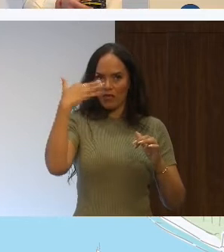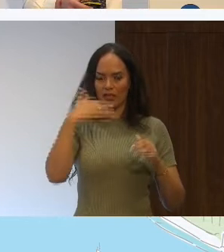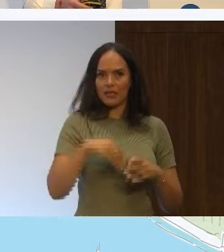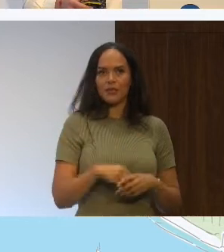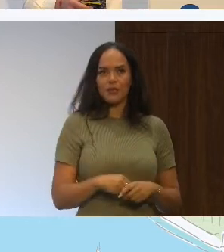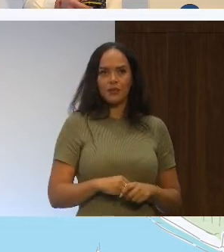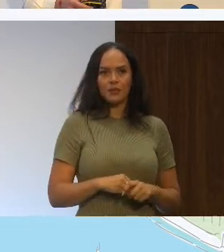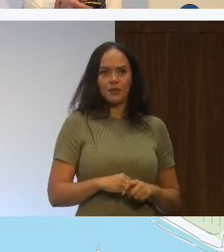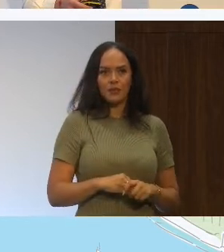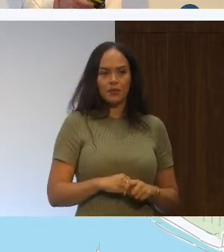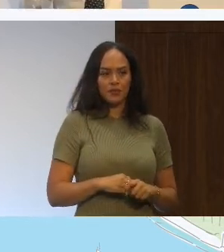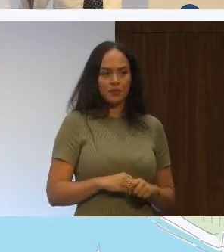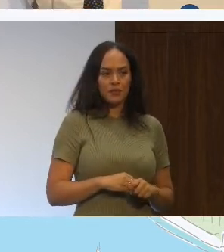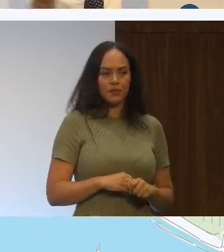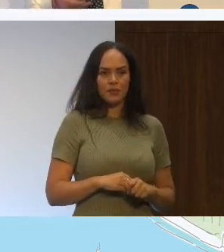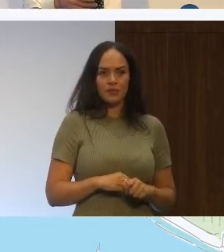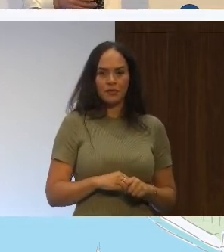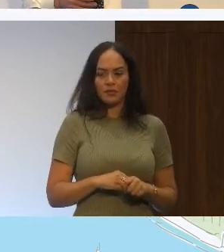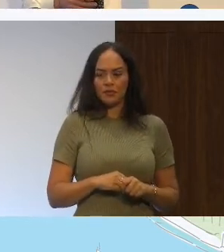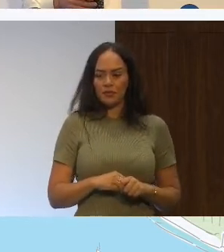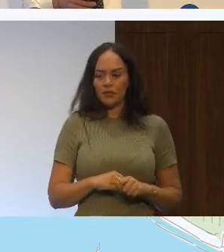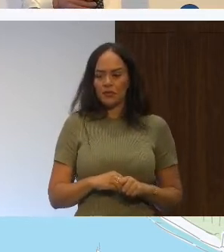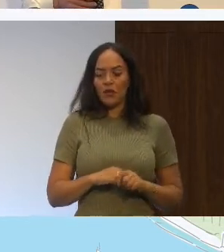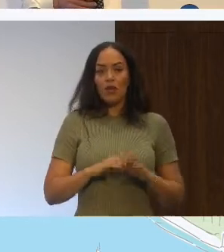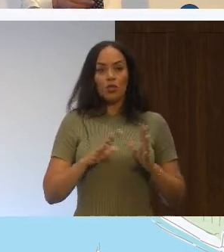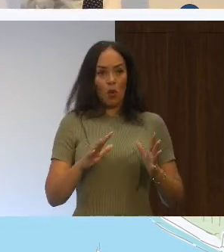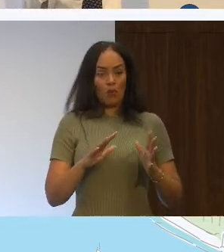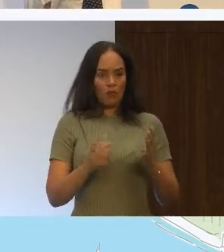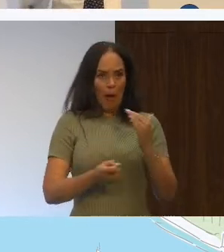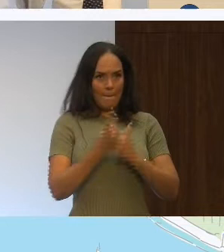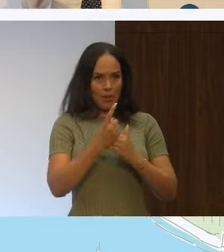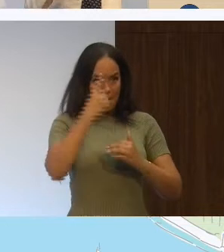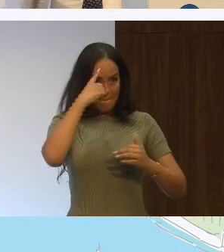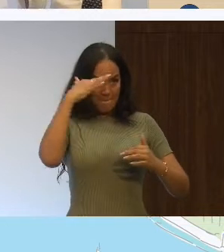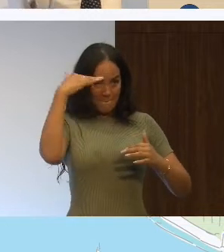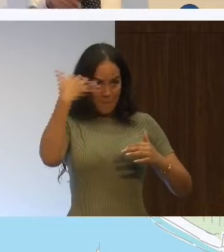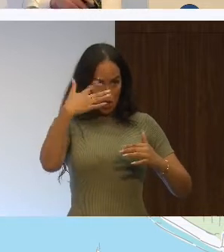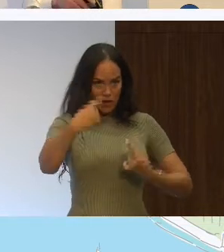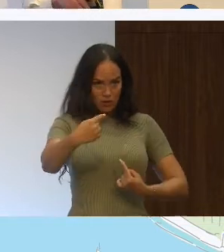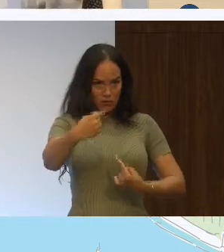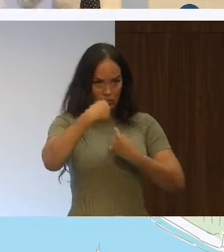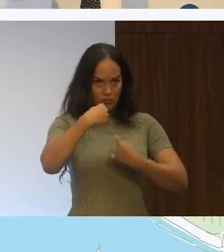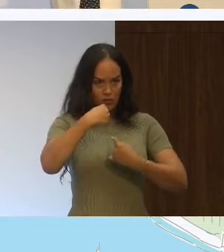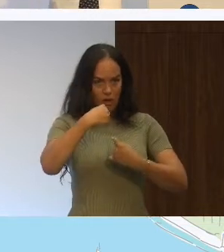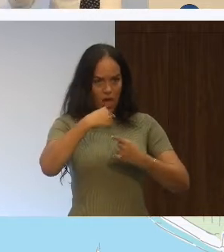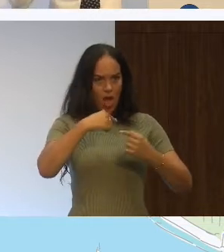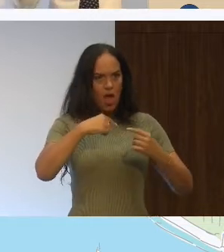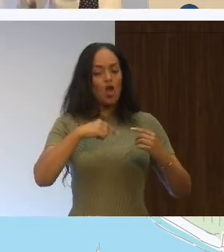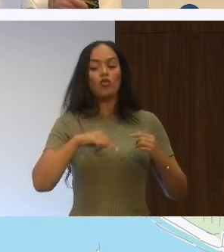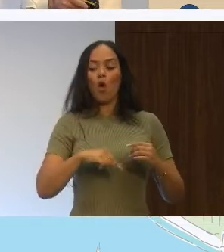we know that during a migraine attack your levels of CGRP spike if you take blood from the jugular.